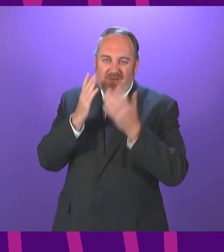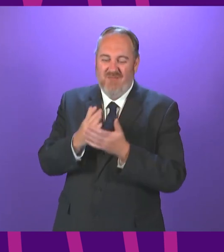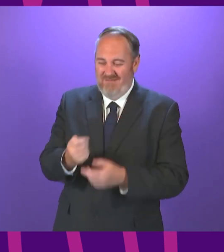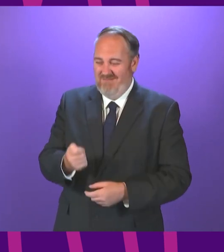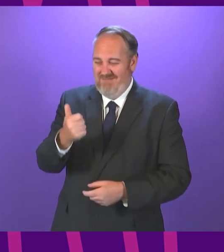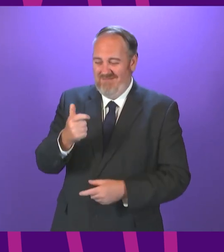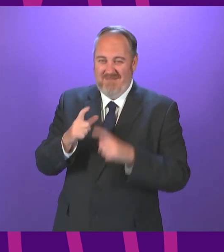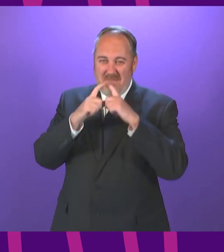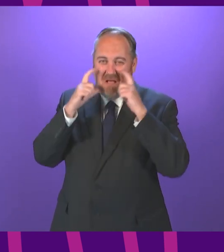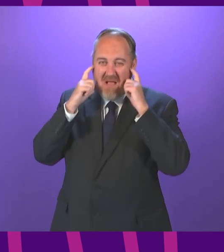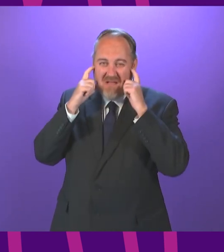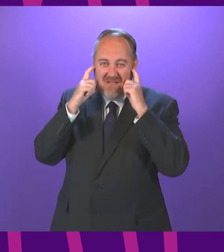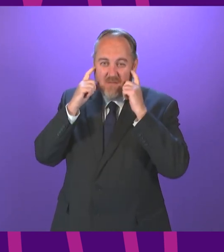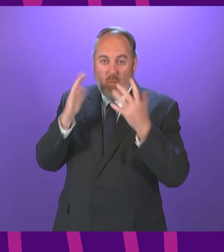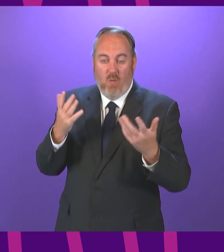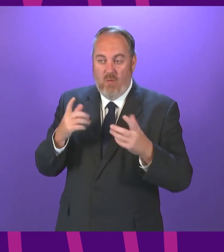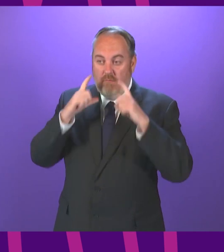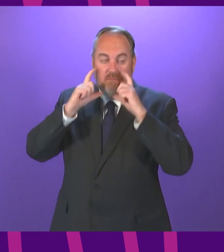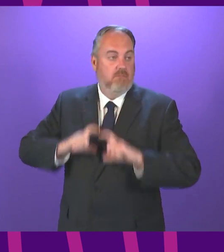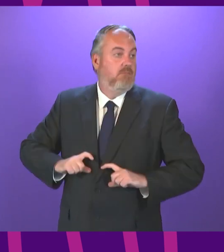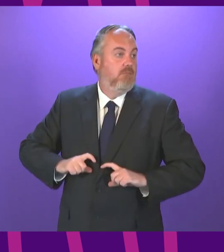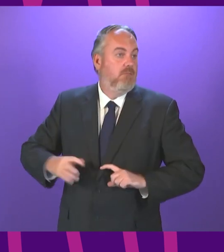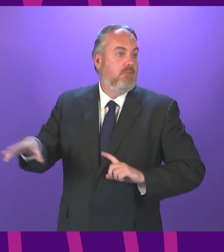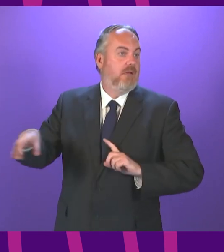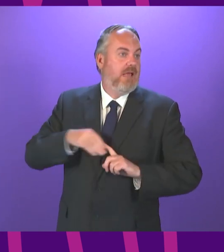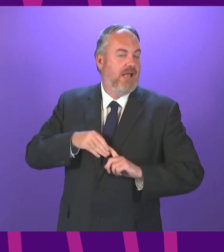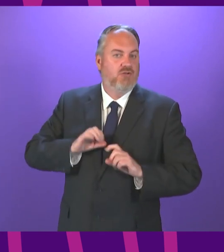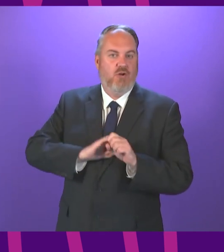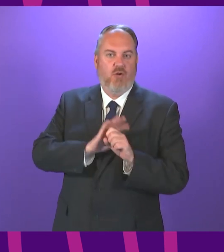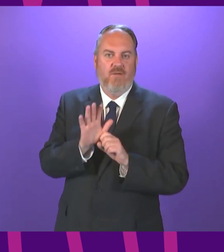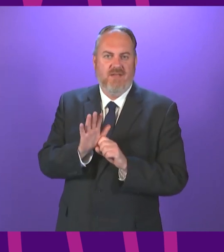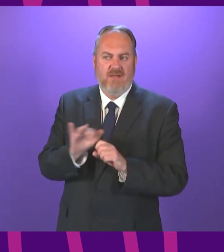to protect others. When we wear a face covering, we protect others from the possibility